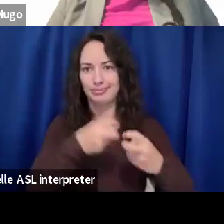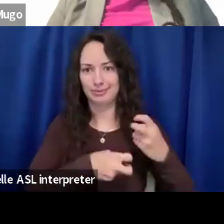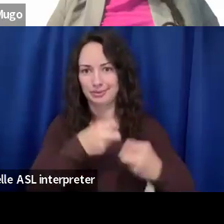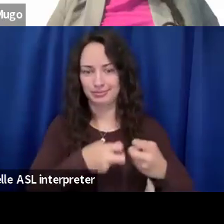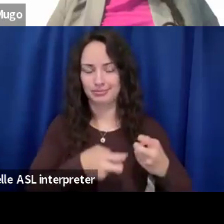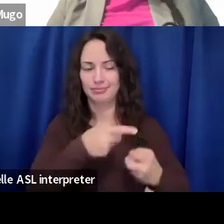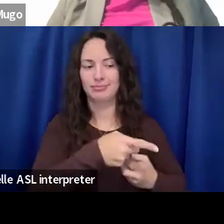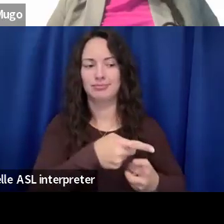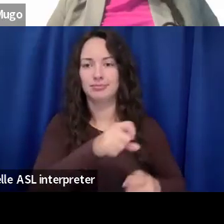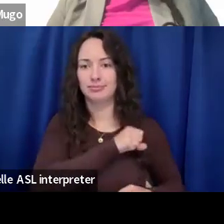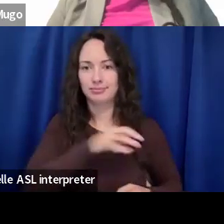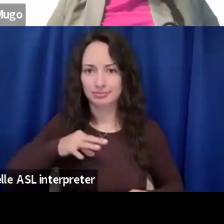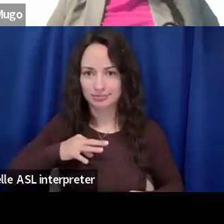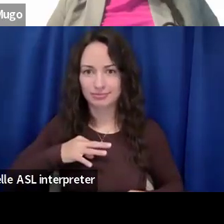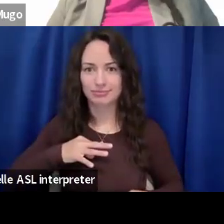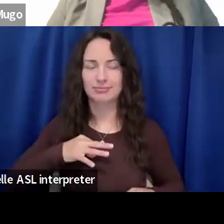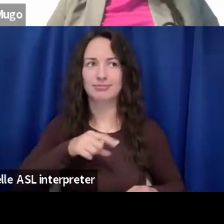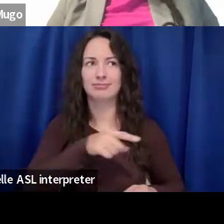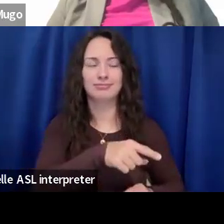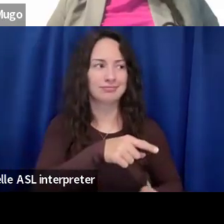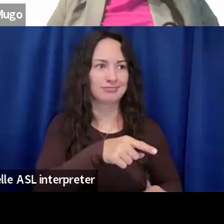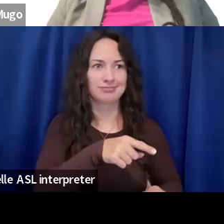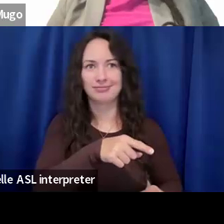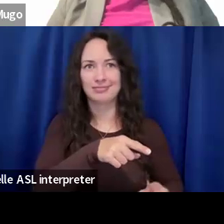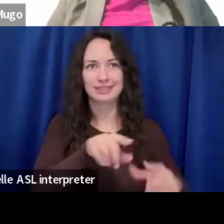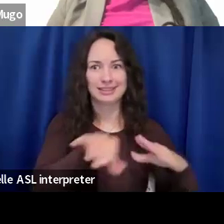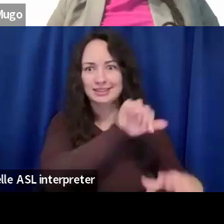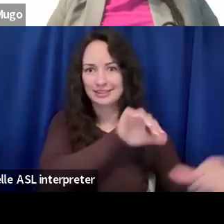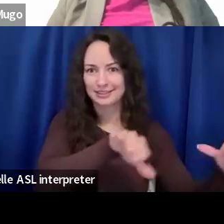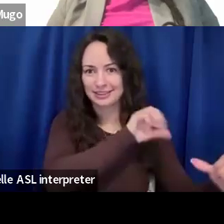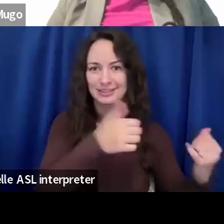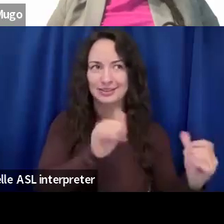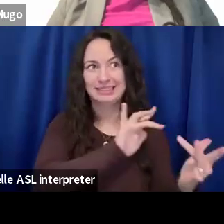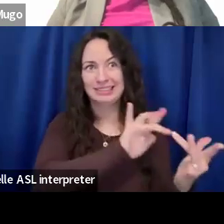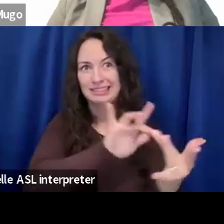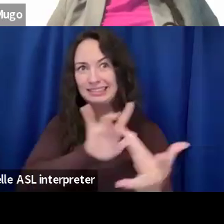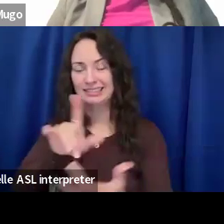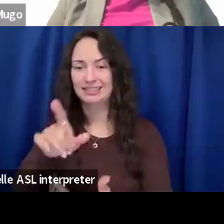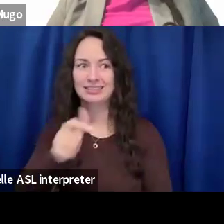I started just calling in favors all around campus. And I met a woman who runs this first